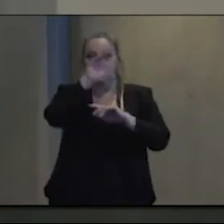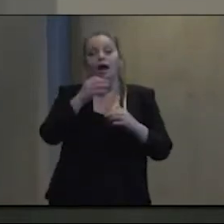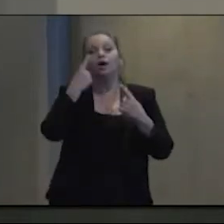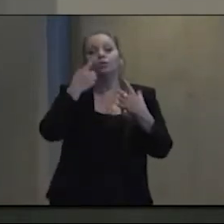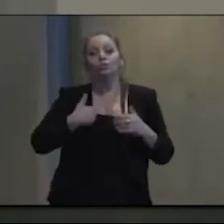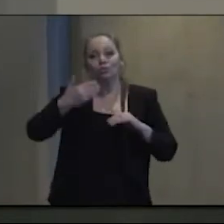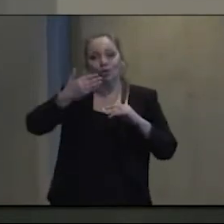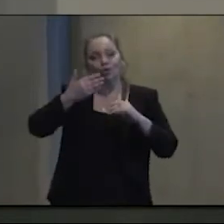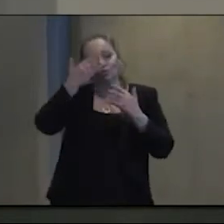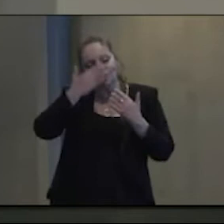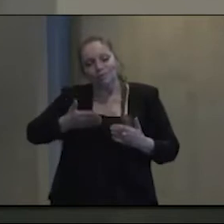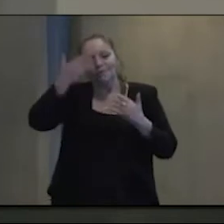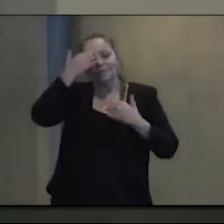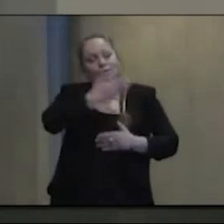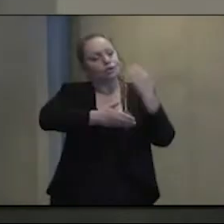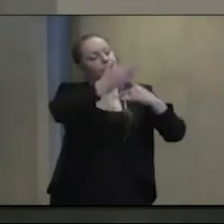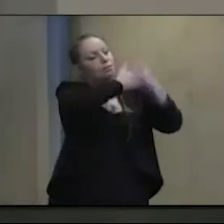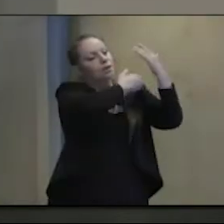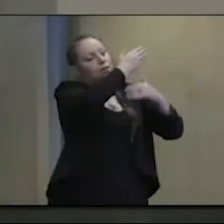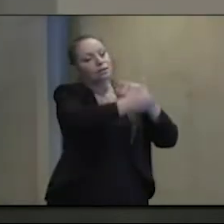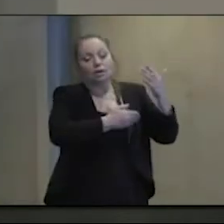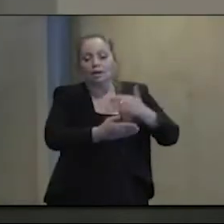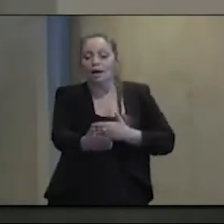I extend my respect to the Aboriginal and Torres Strait Islander people, colleagues